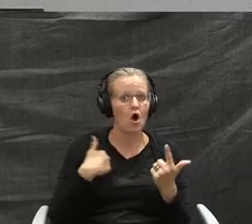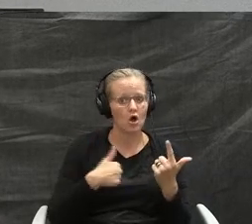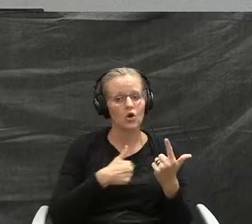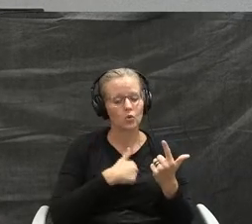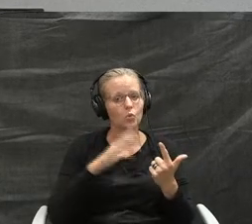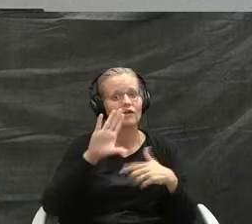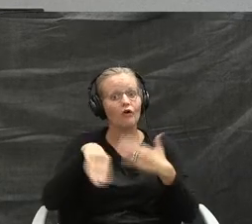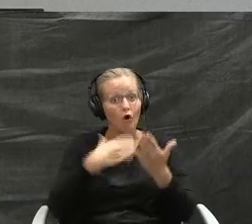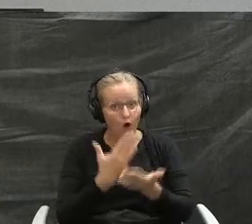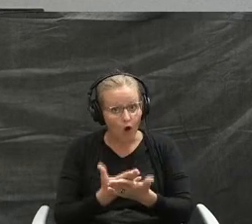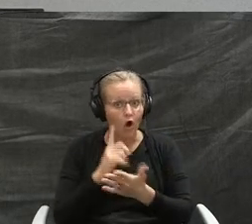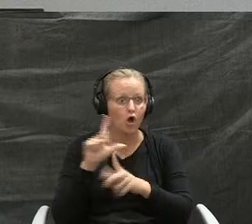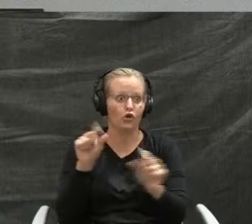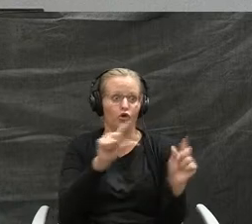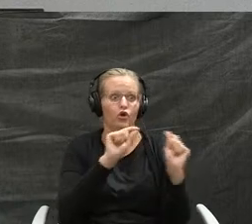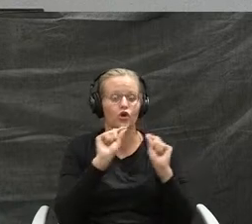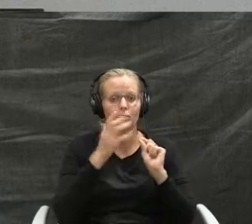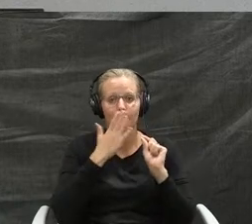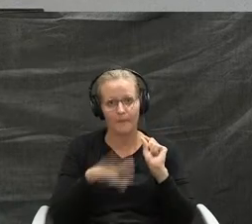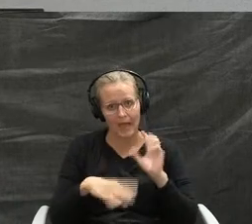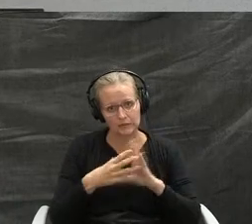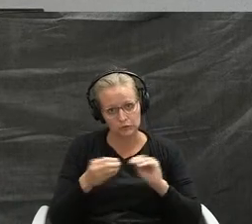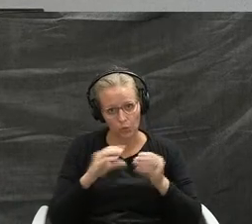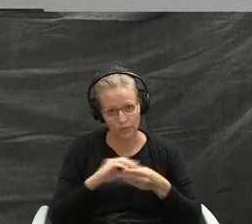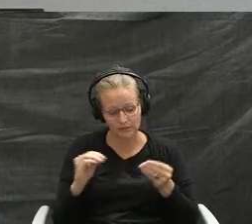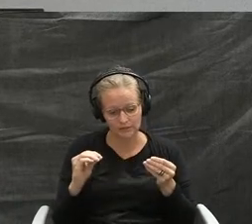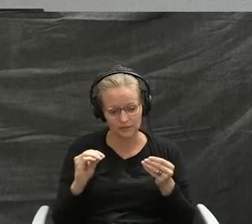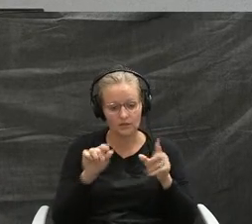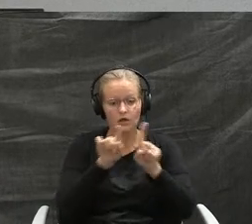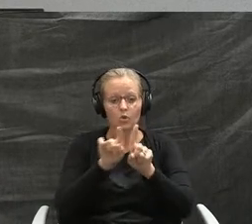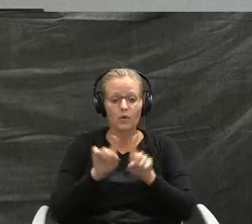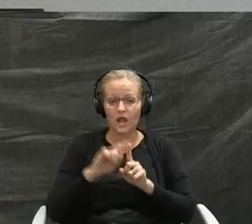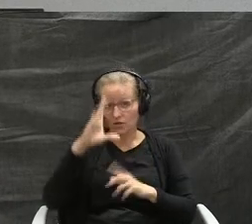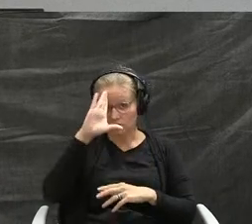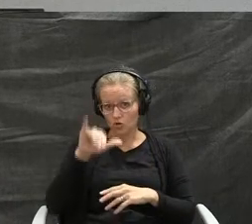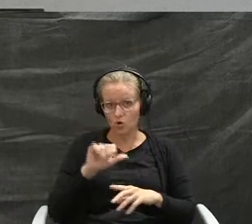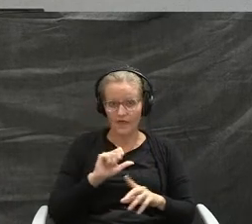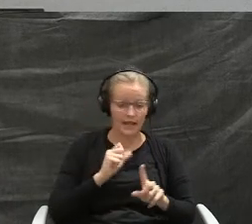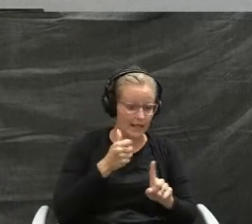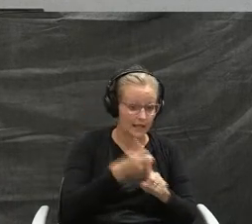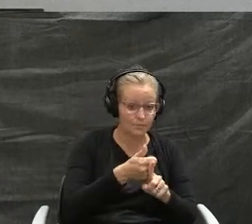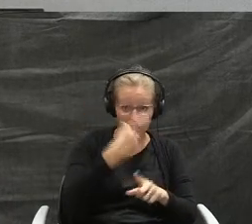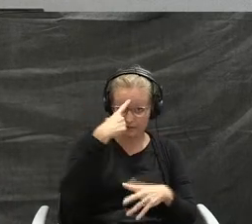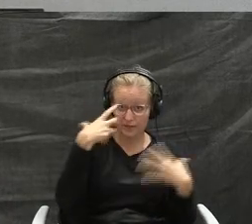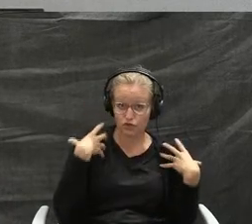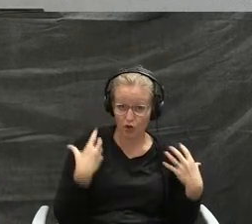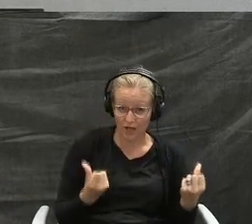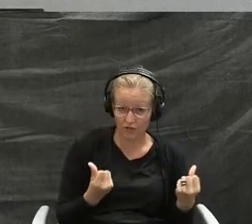being and mental health. Another health threatening issues arose because of the environment.